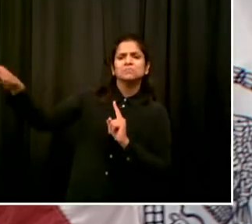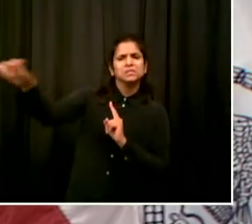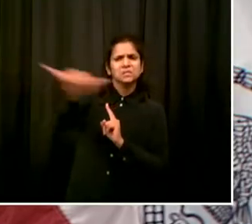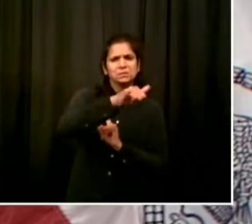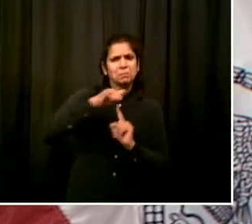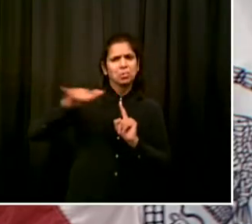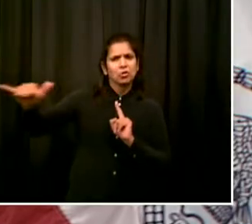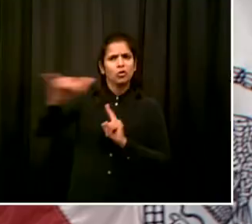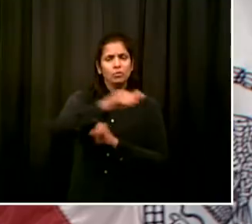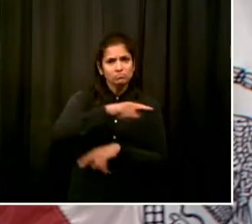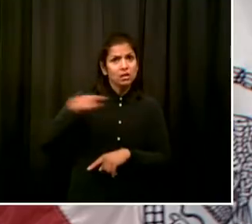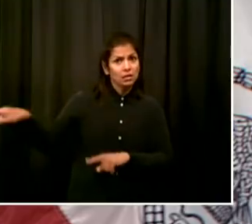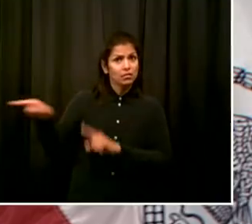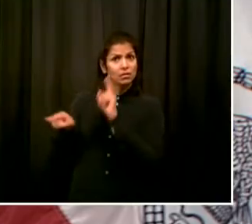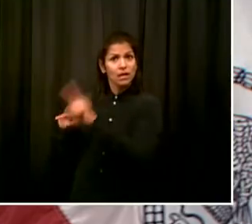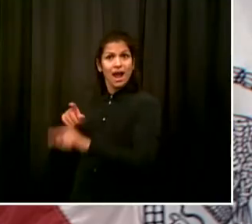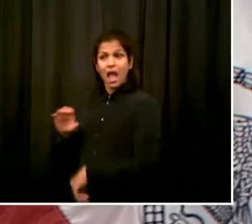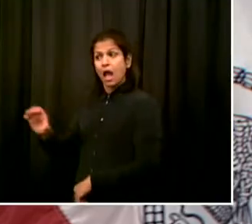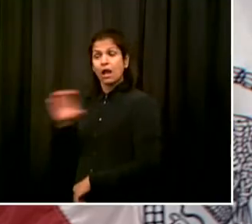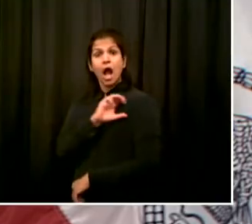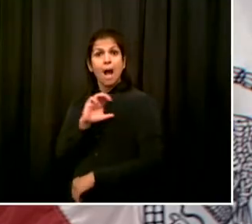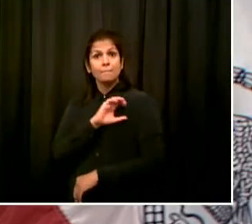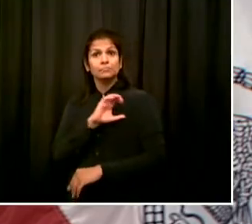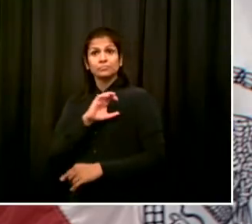THE SIZE OF OUR POLI FCEORE CBY